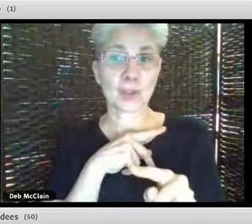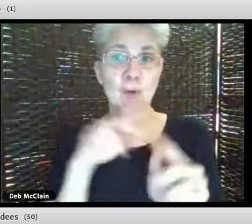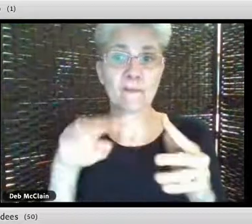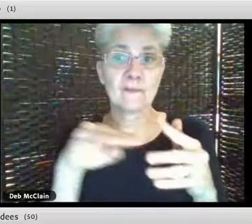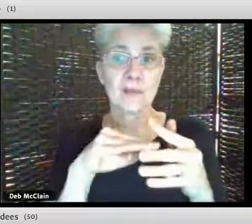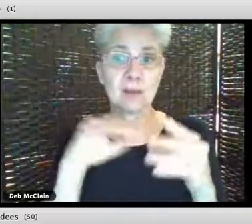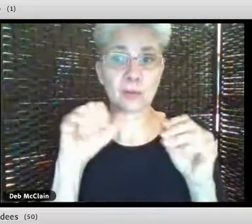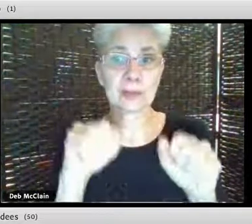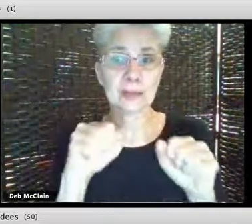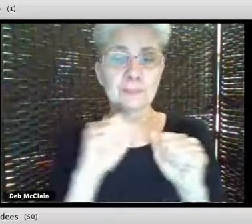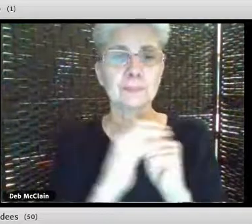Go back.